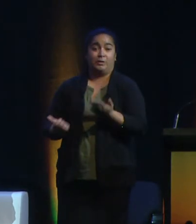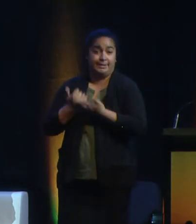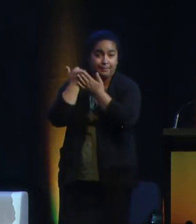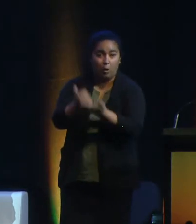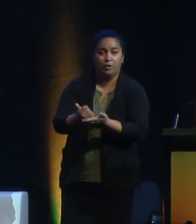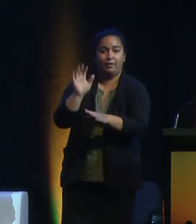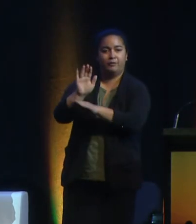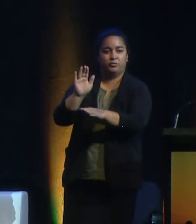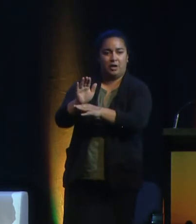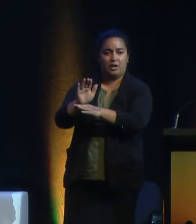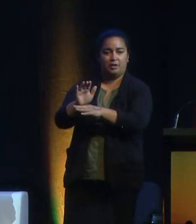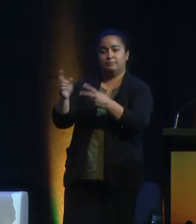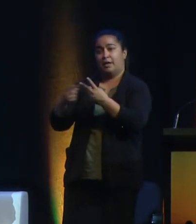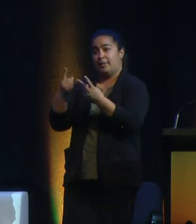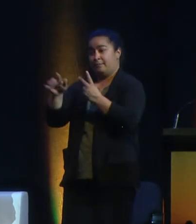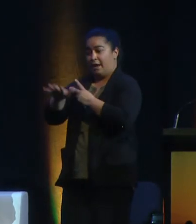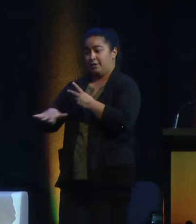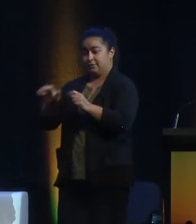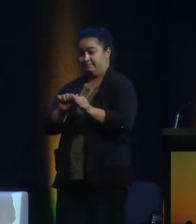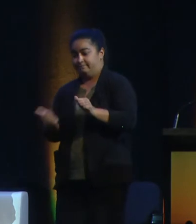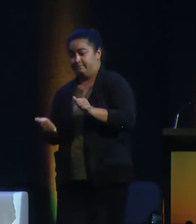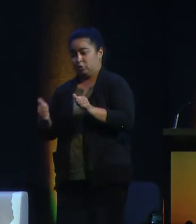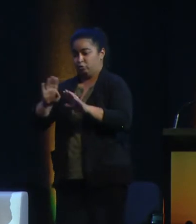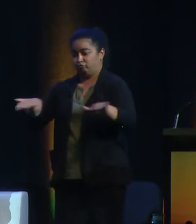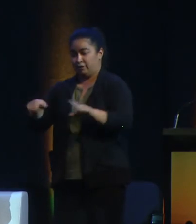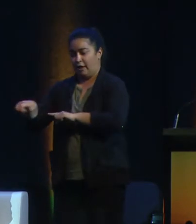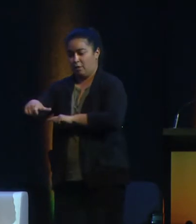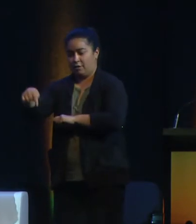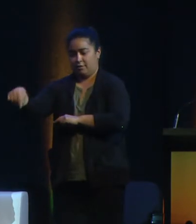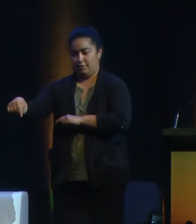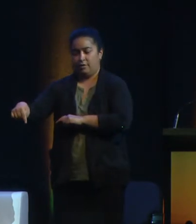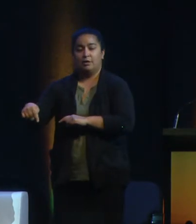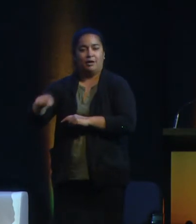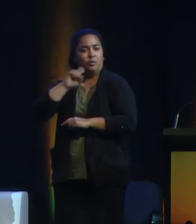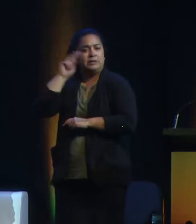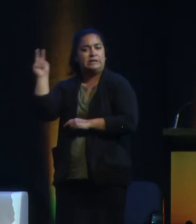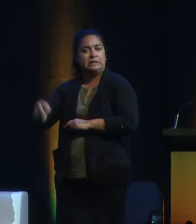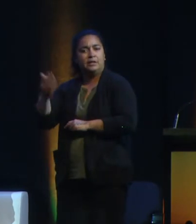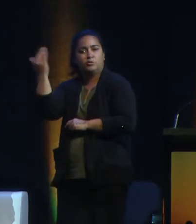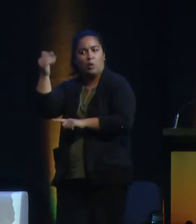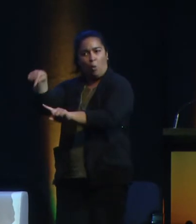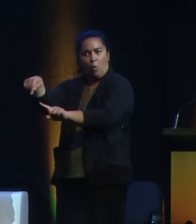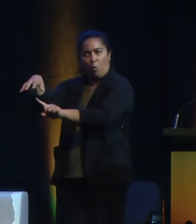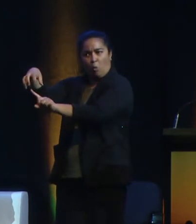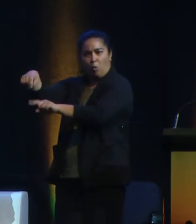of the other places right by the kids in our awa you'll see a school. I see Taranaki leading